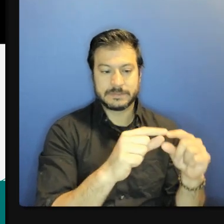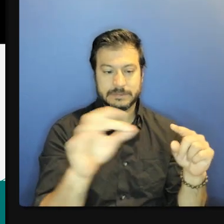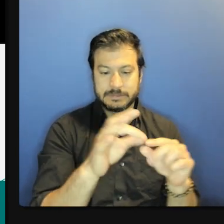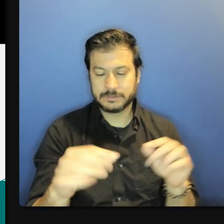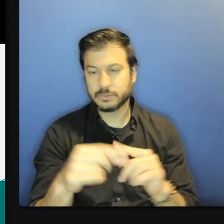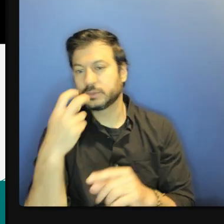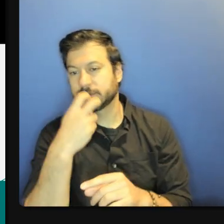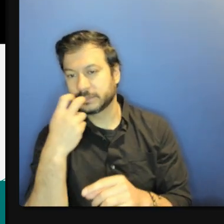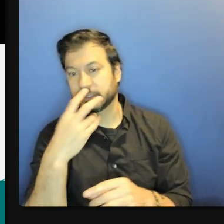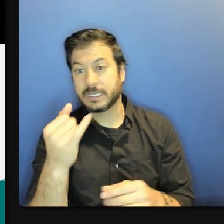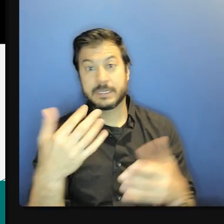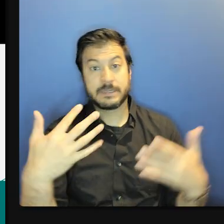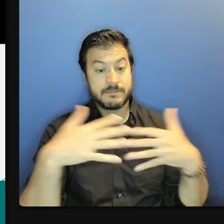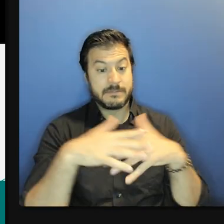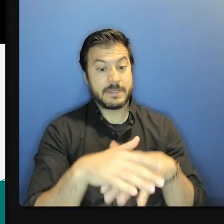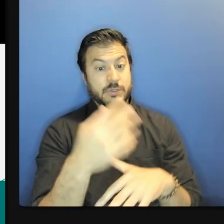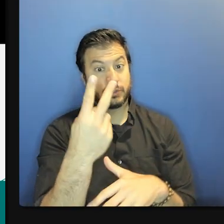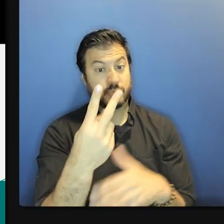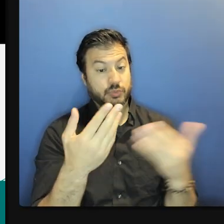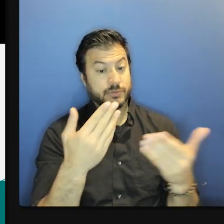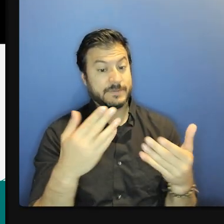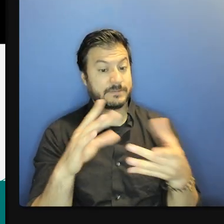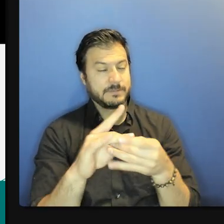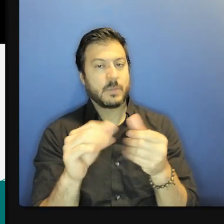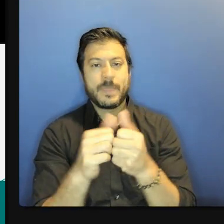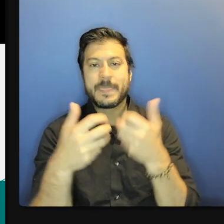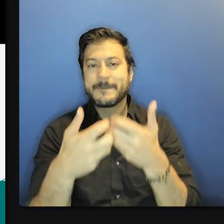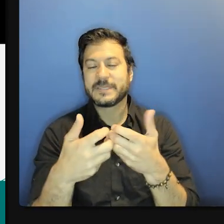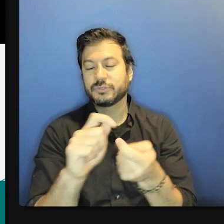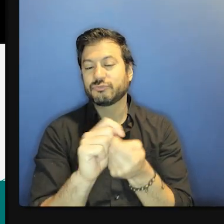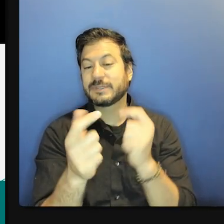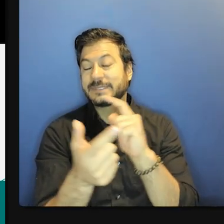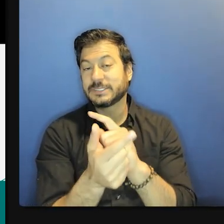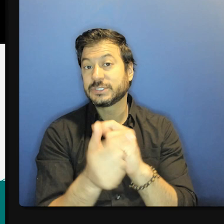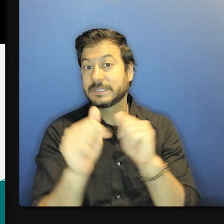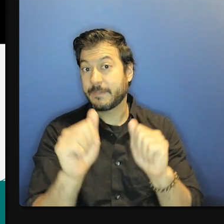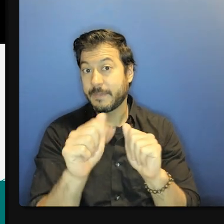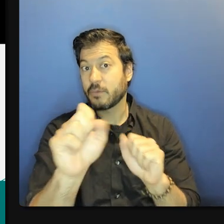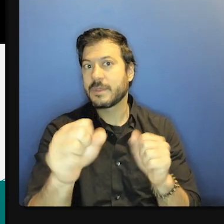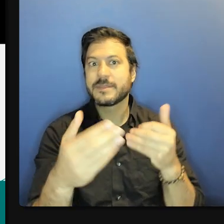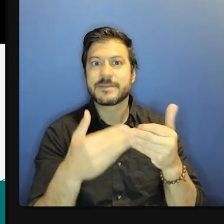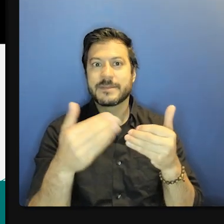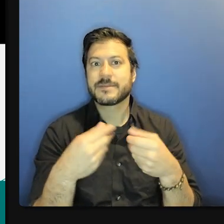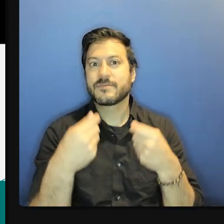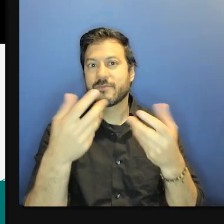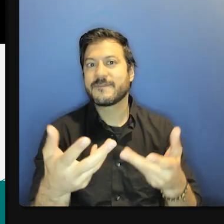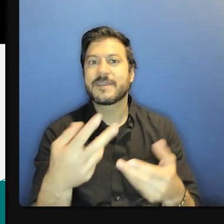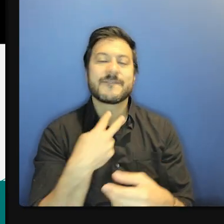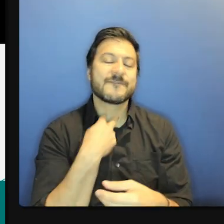and by combining the previous two services seamlessly with our machine translation capability, you can easily provide